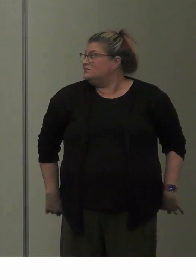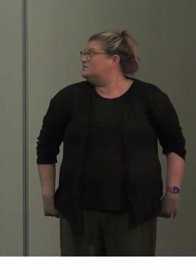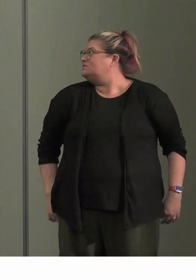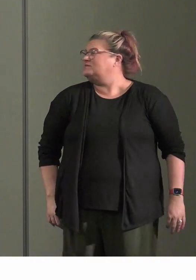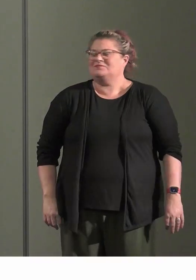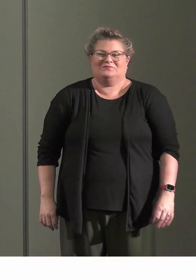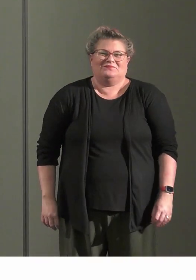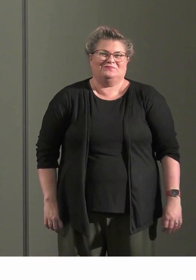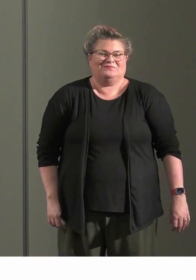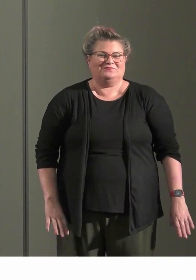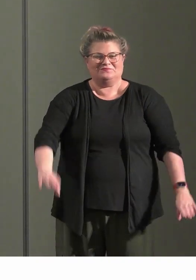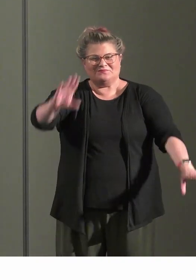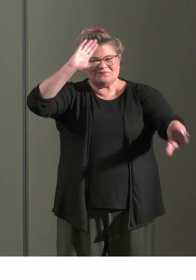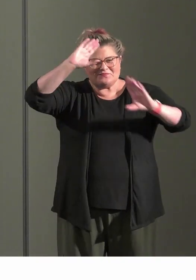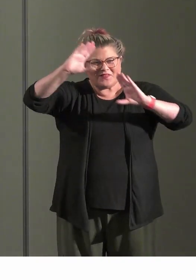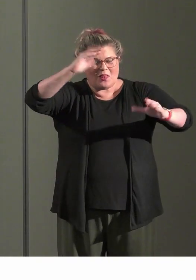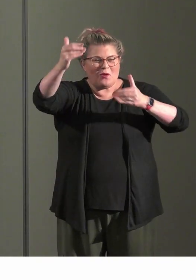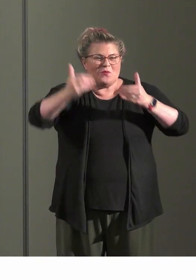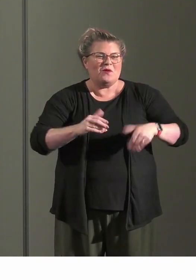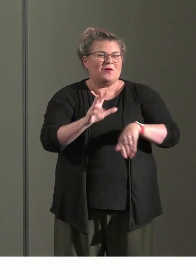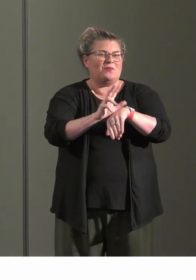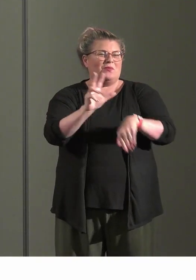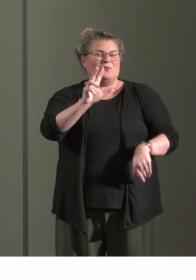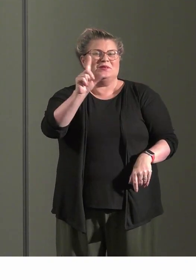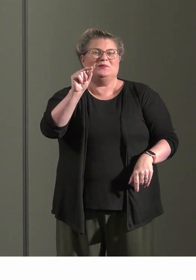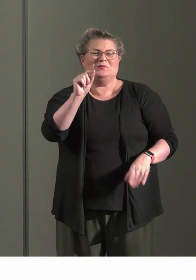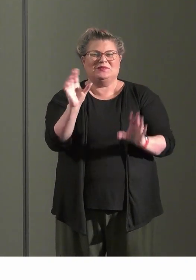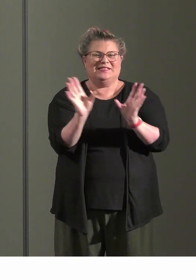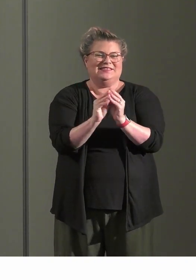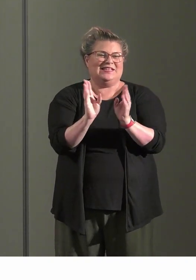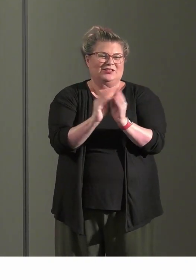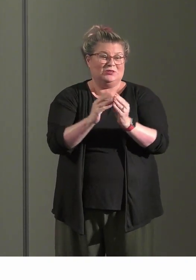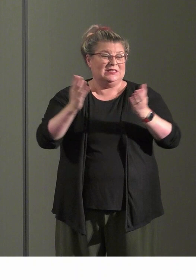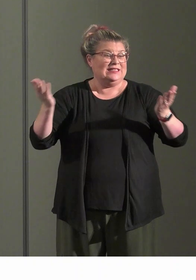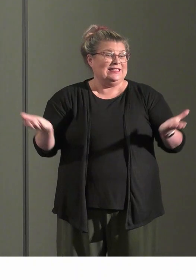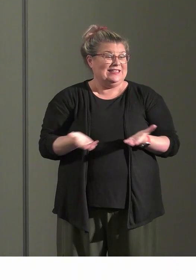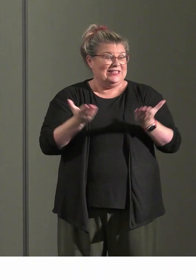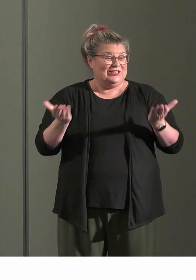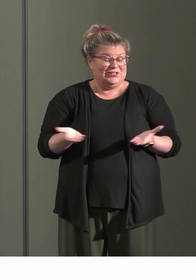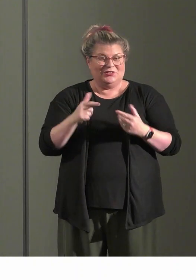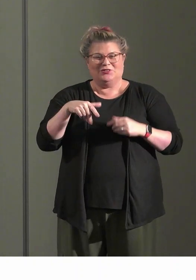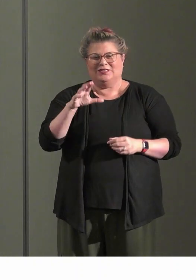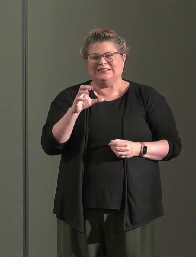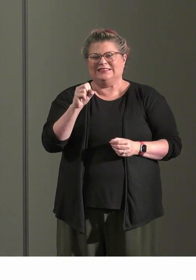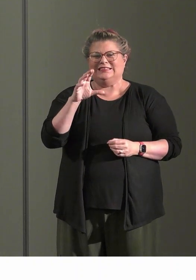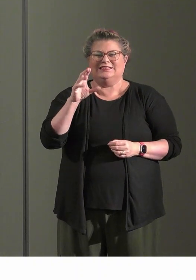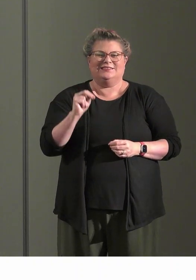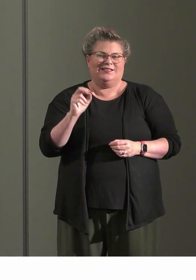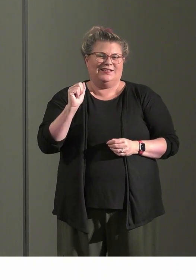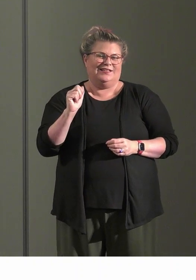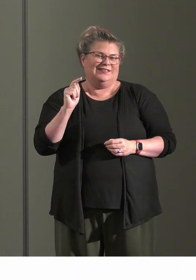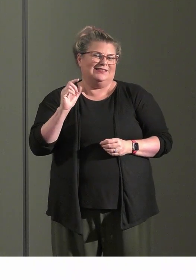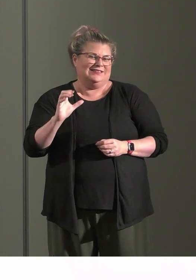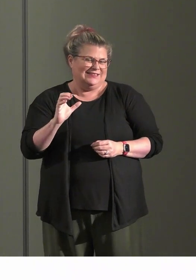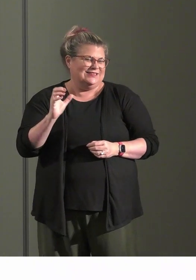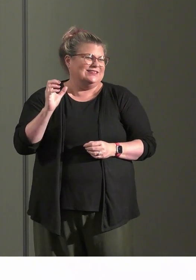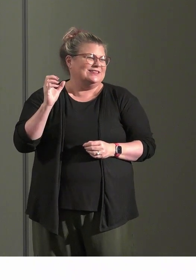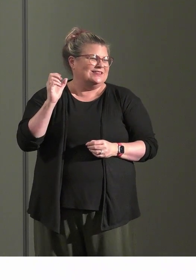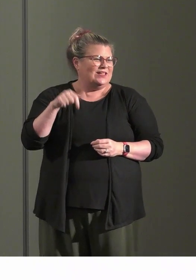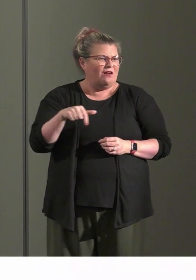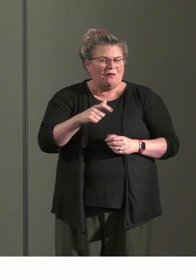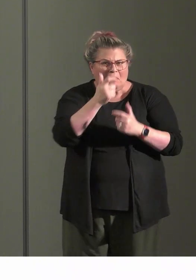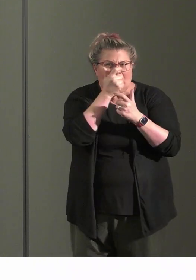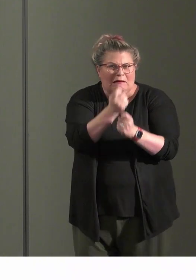Hello welcome to 3:20 session here at the CSUNATC TV. This is an interesting session